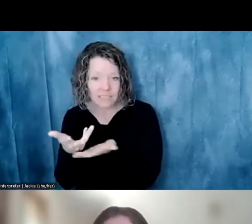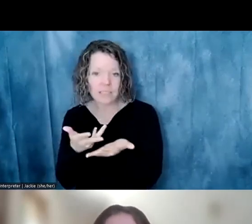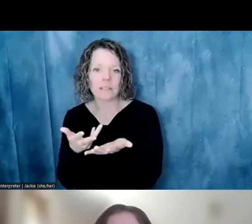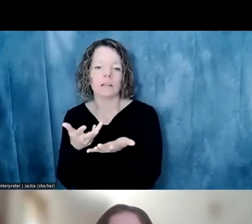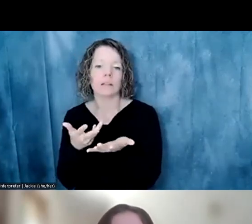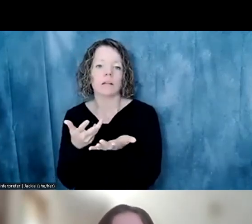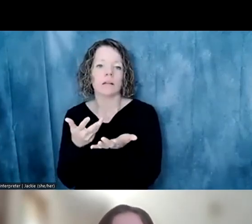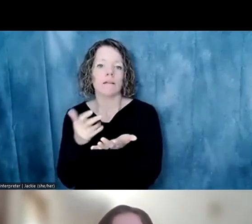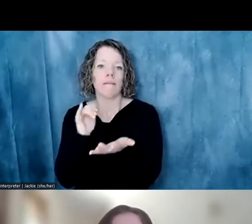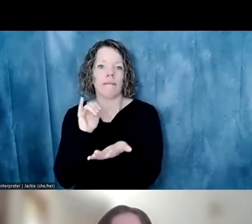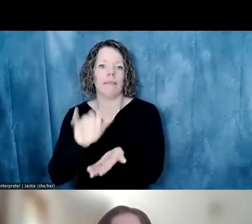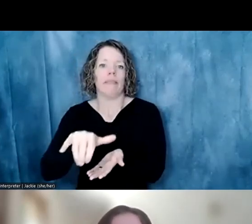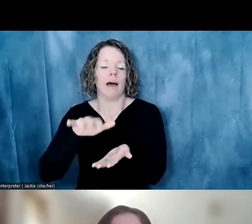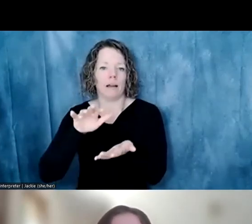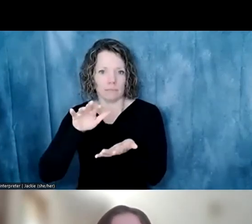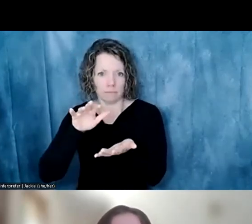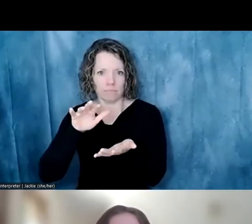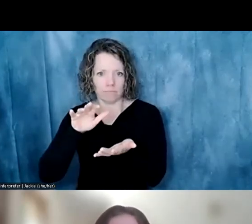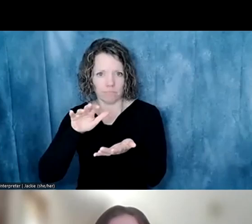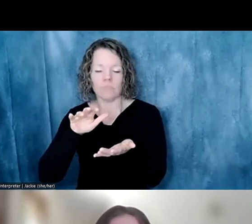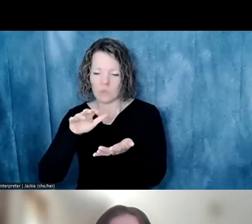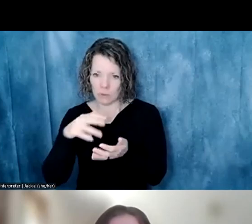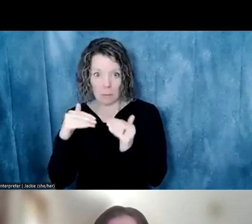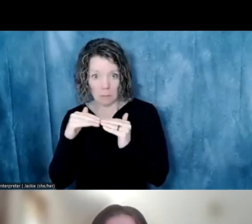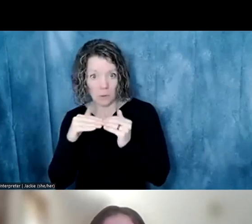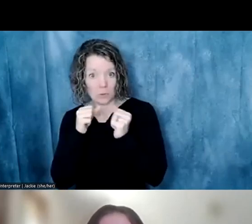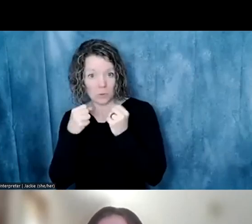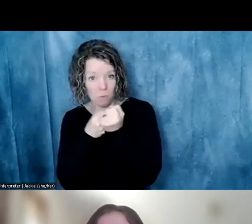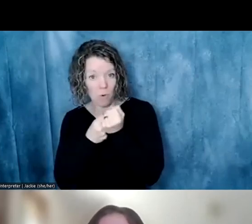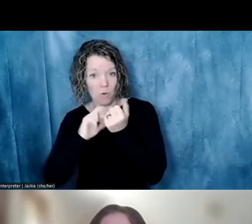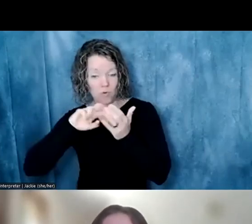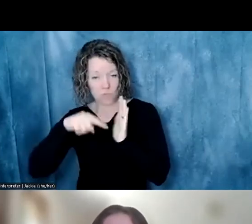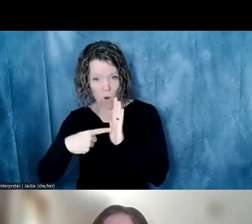Some of the ways from an organizational or institutional practice setting that we can